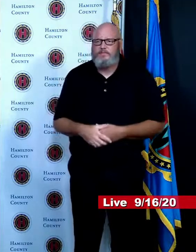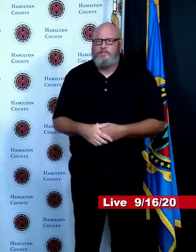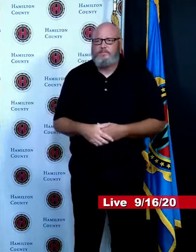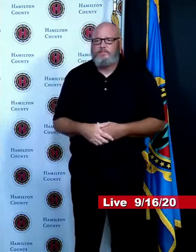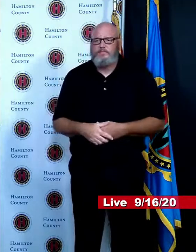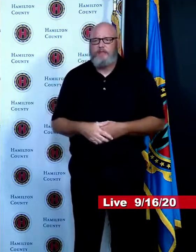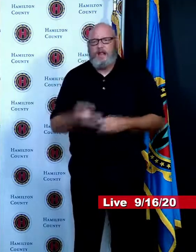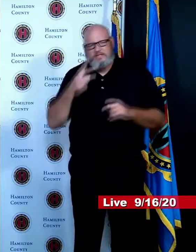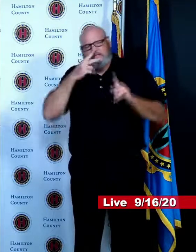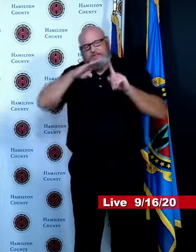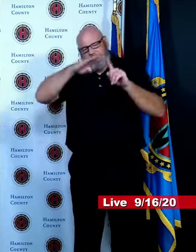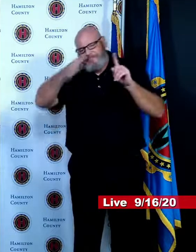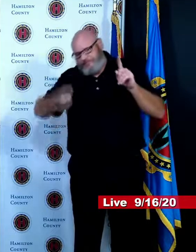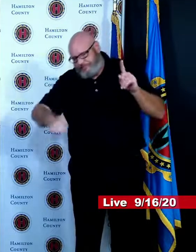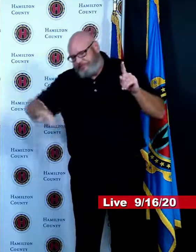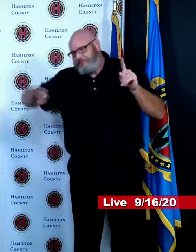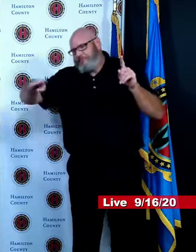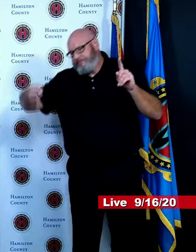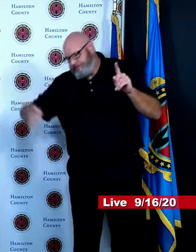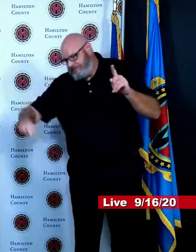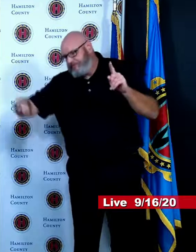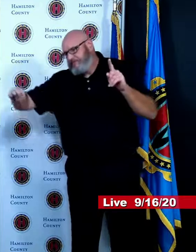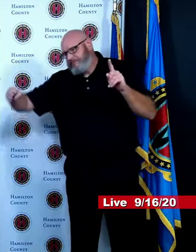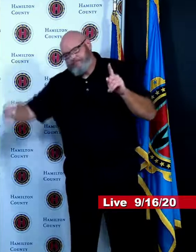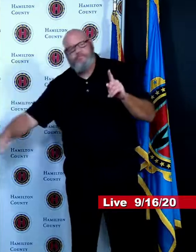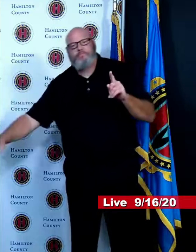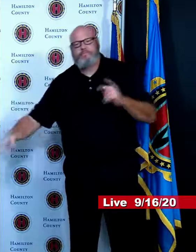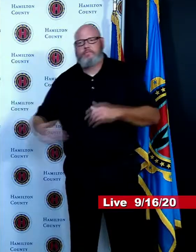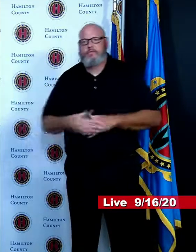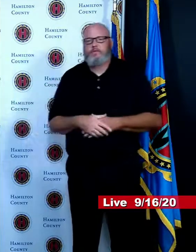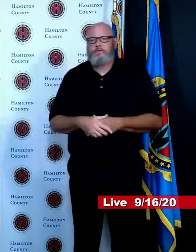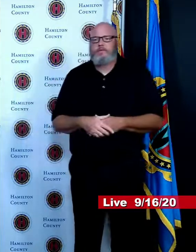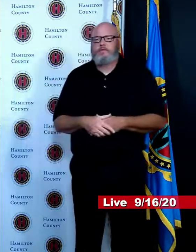those numbers certainly increased college